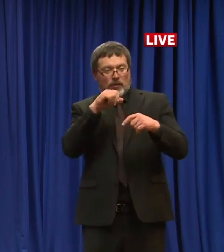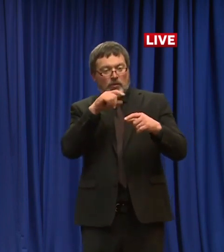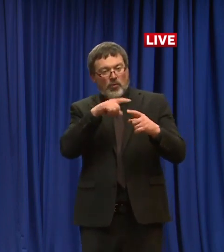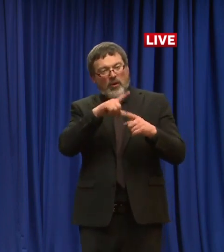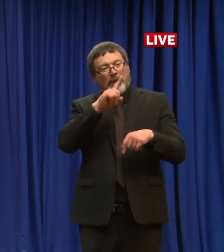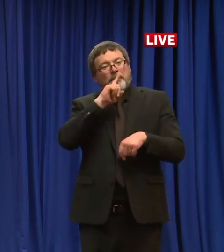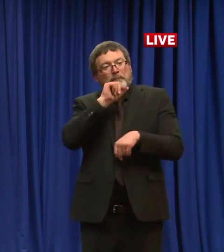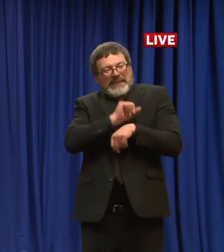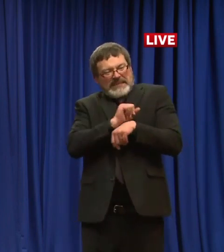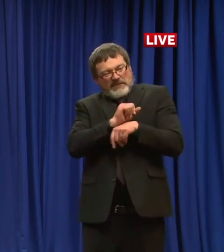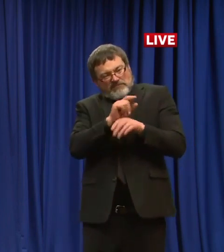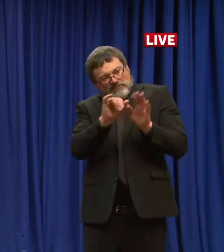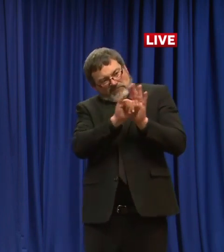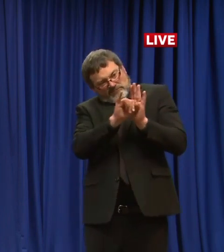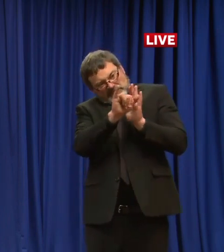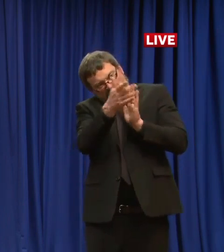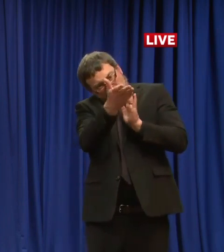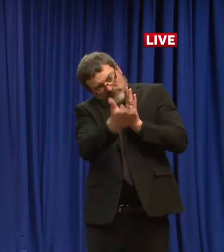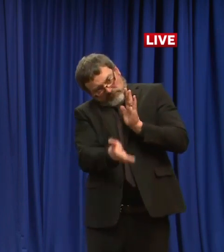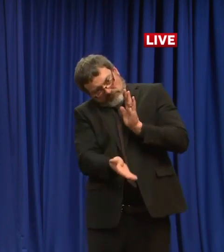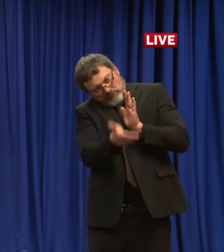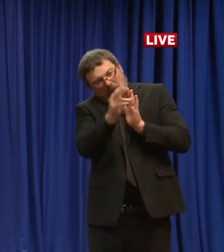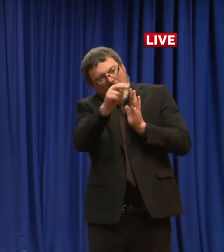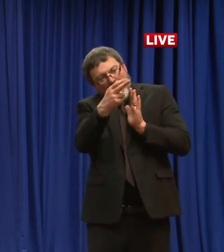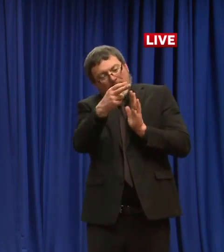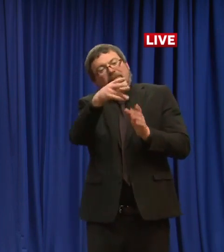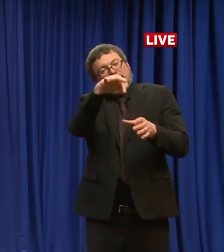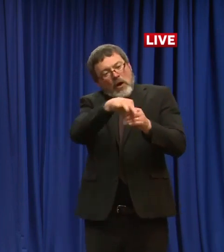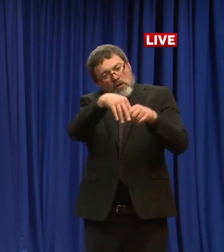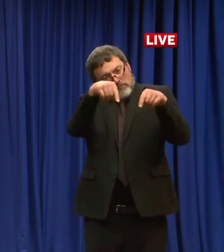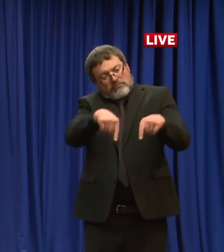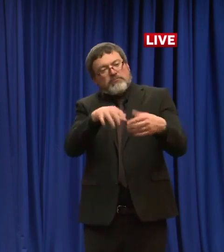AND IN TERMS OF MAKING SURE THAT THAT VOTER IS VERIFIED ON THE VOTER ROLLS.